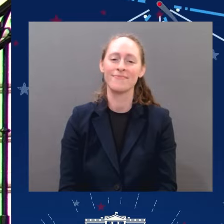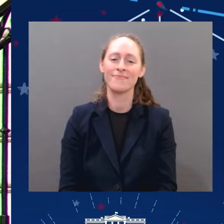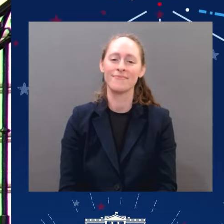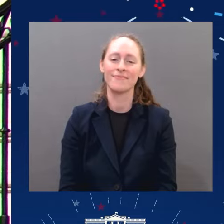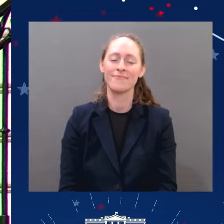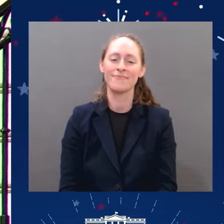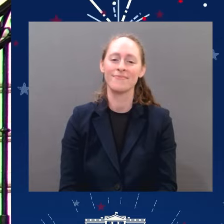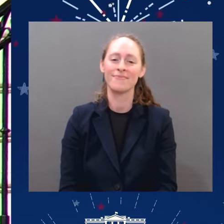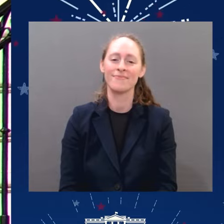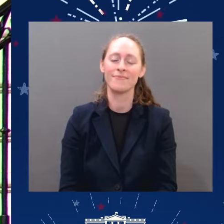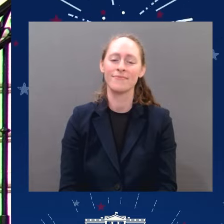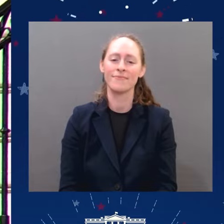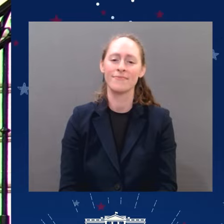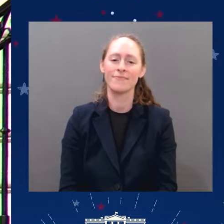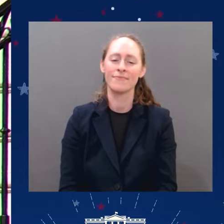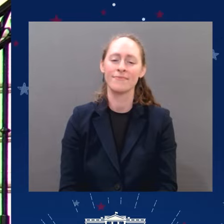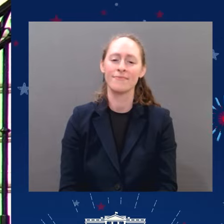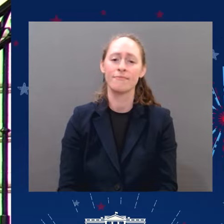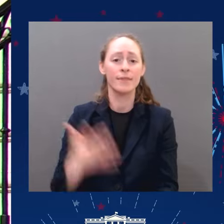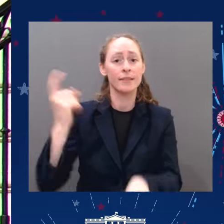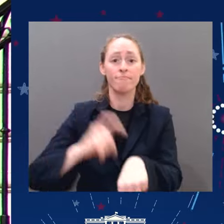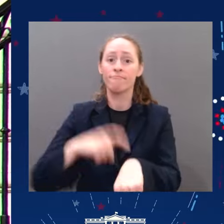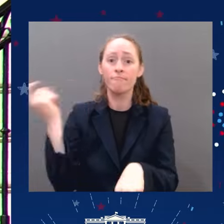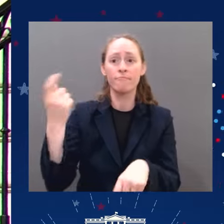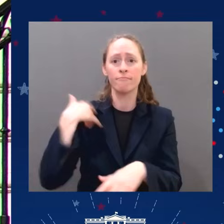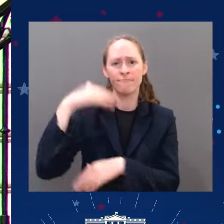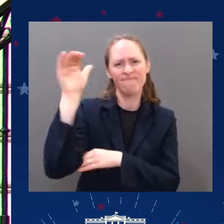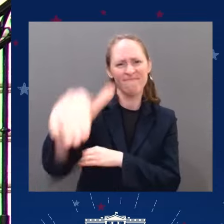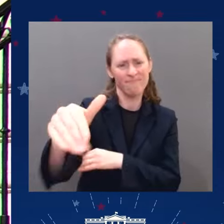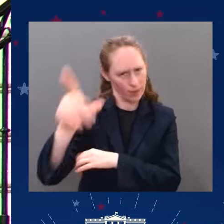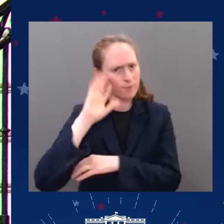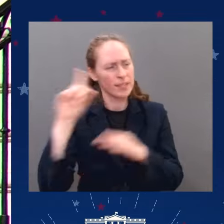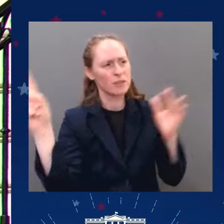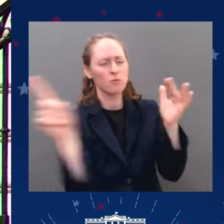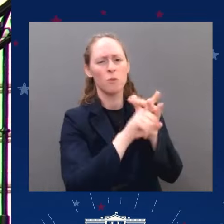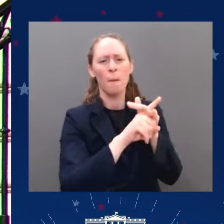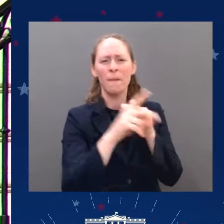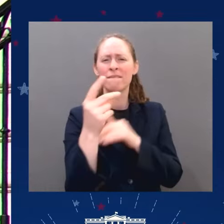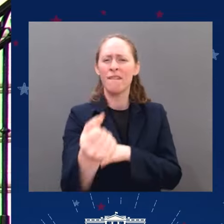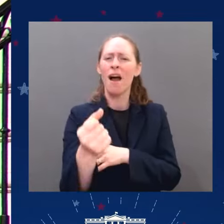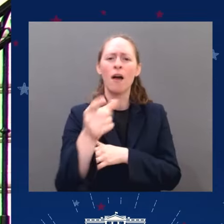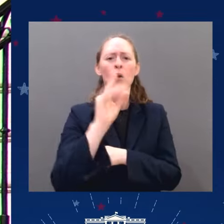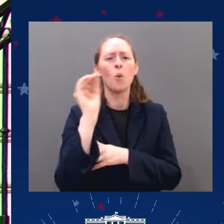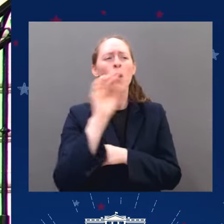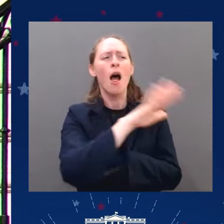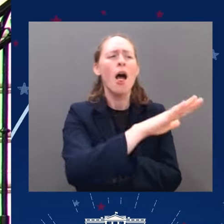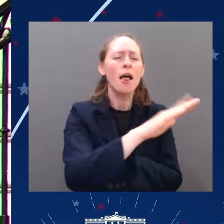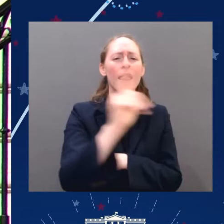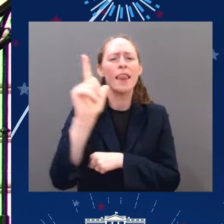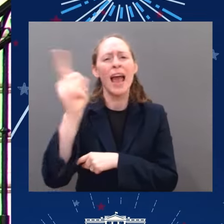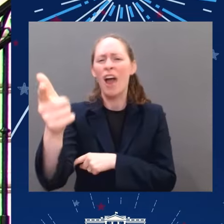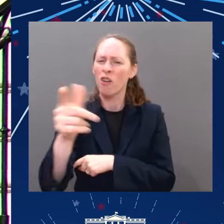The way you build communities and give back to your neighbors. You are the best of our nation,